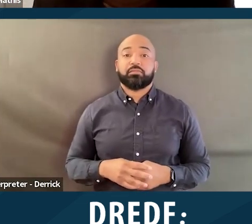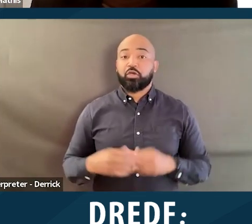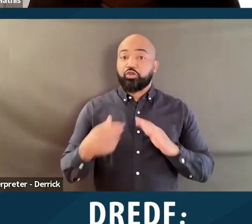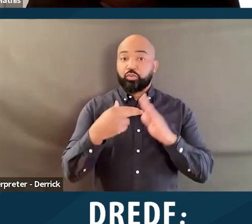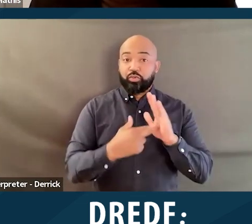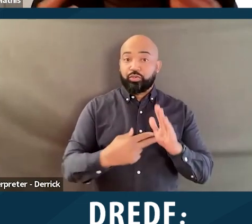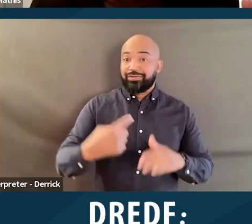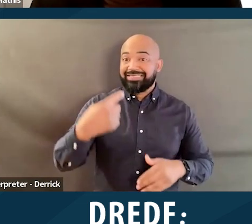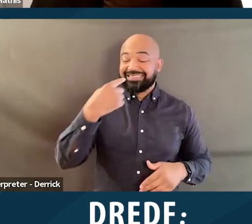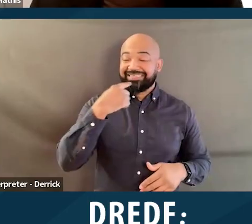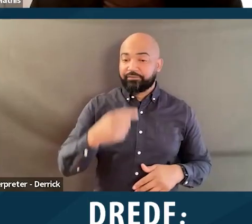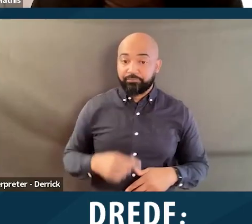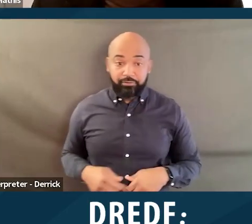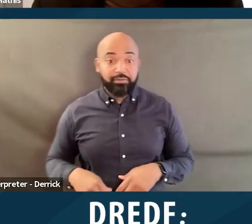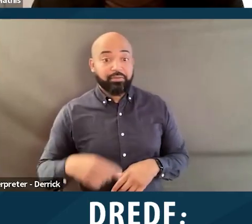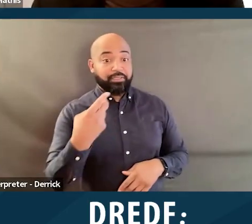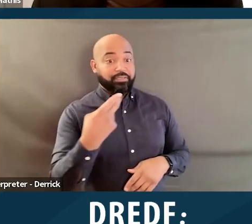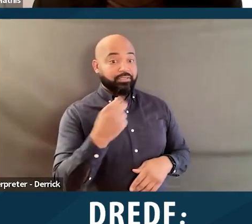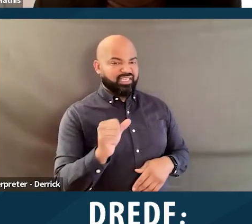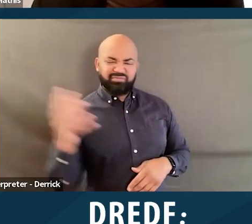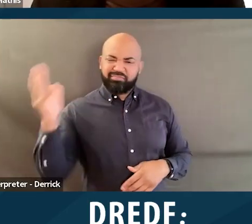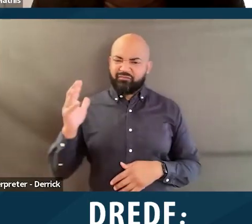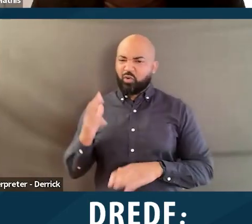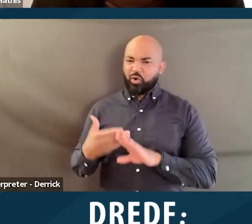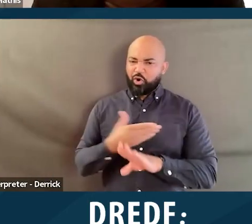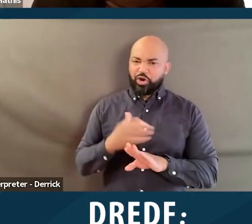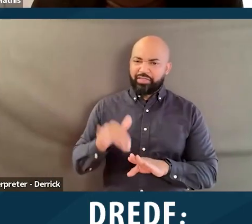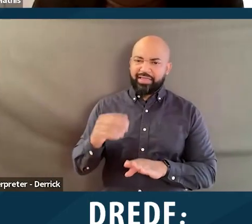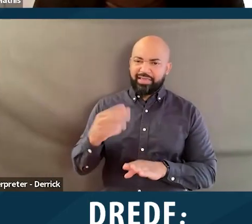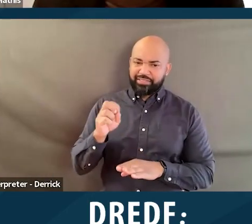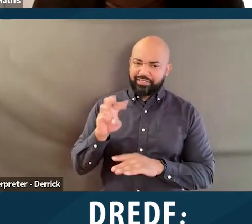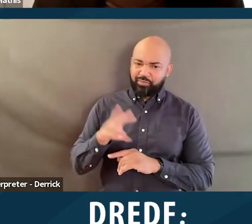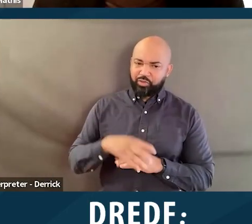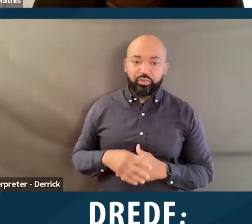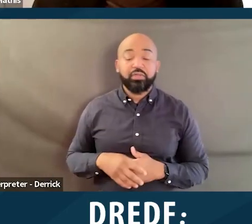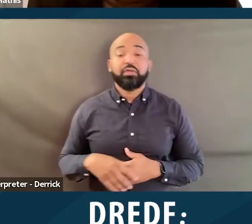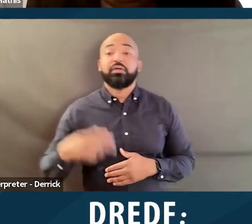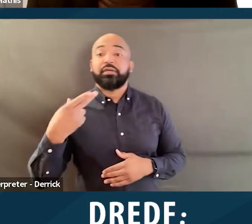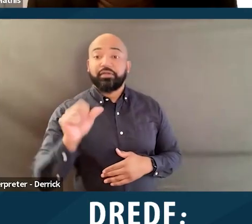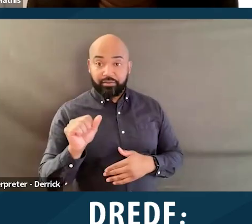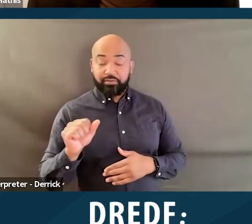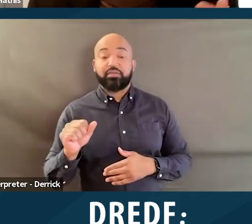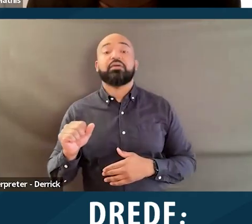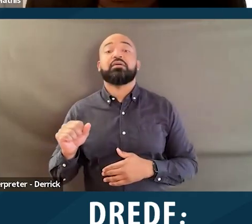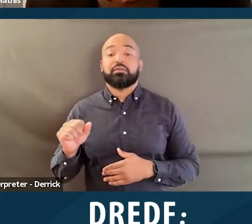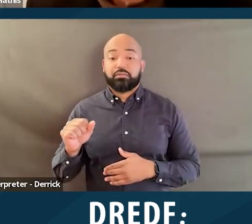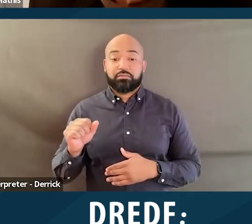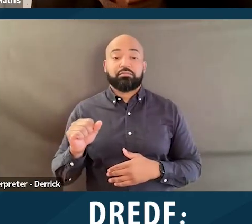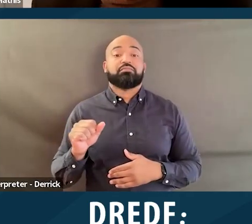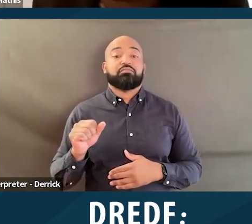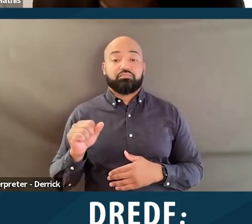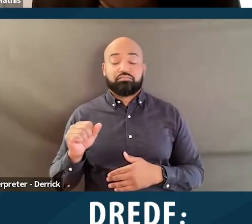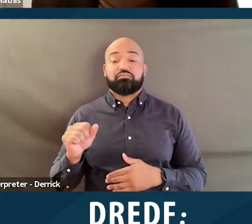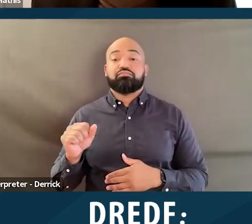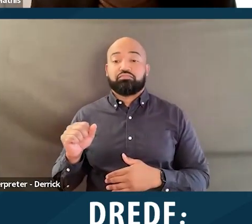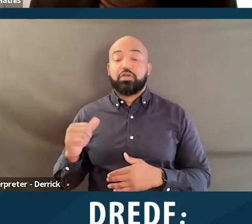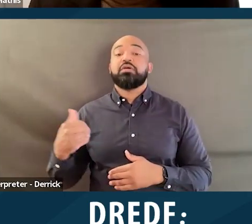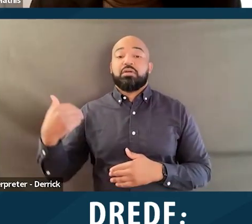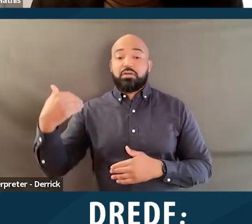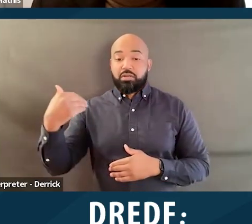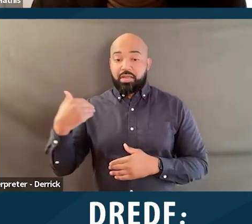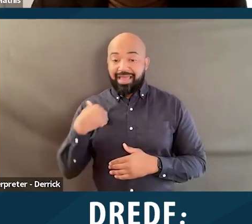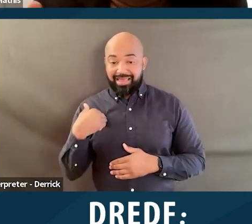And so those rules that HHS, then HEW, but now HHS issued